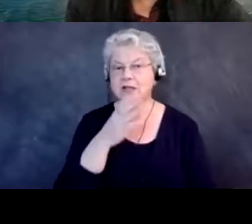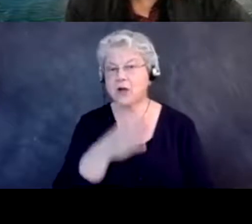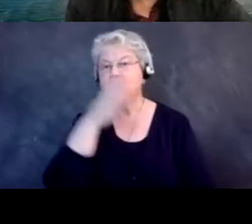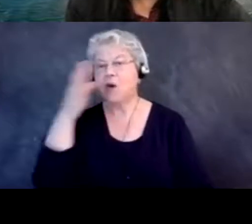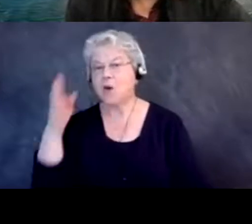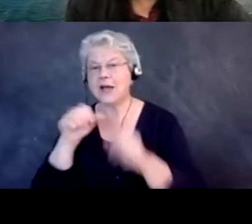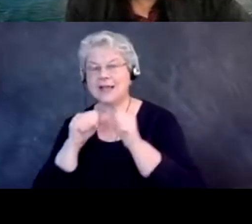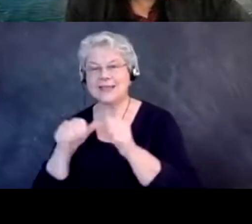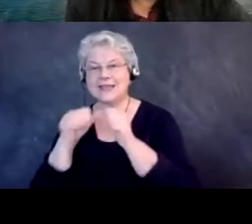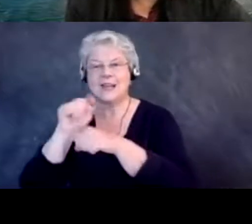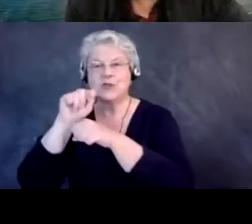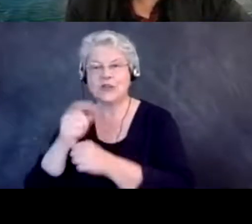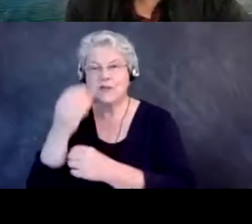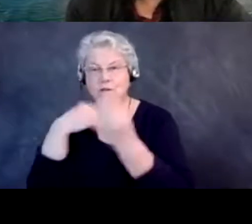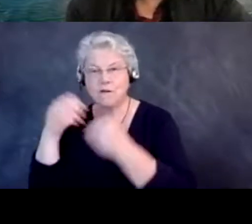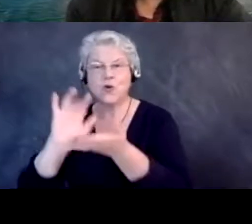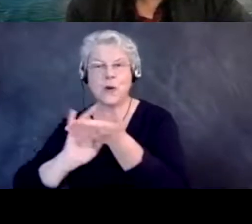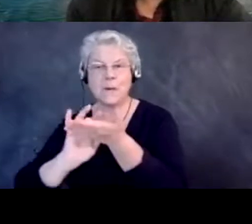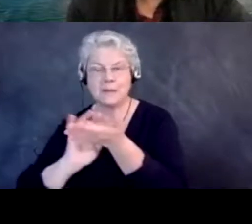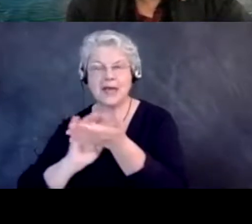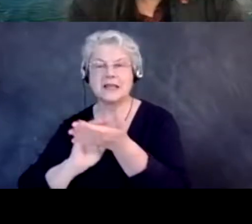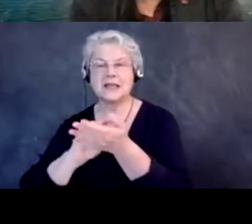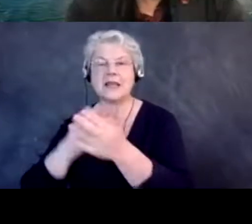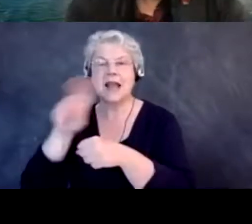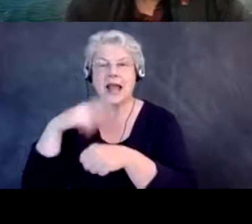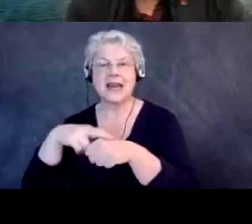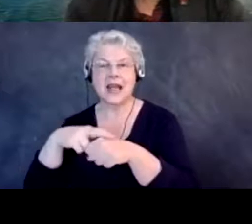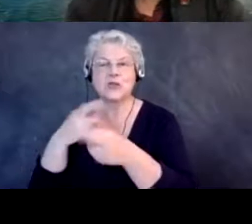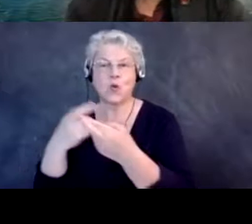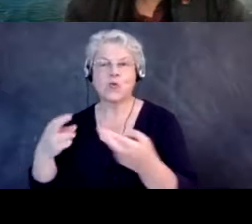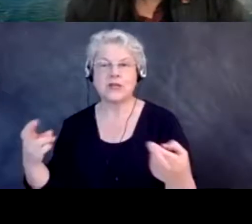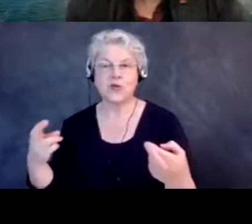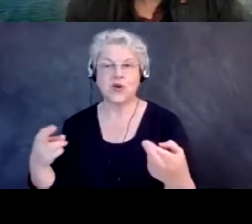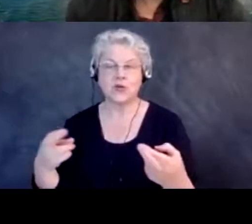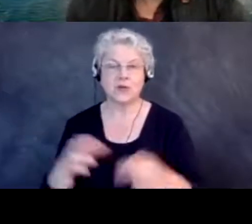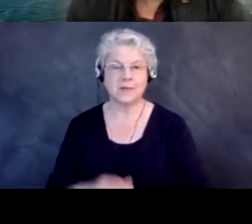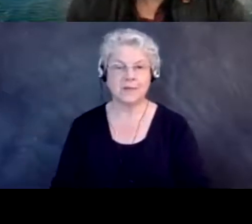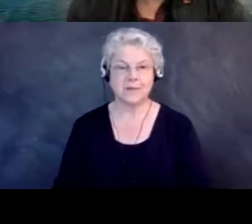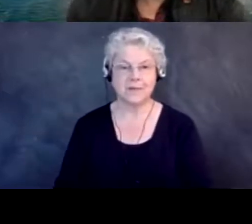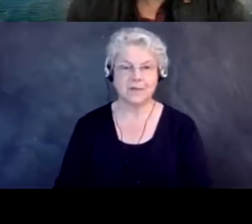our traditional food, medicine and natural resources. And I'll move onto the next slide.